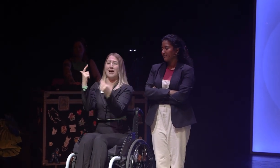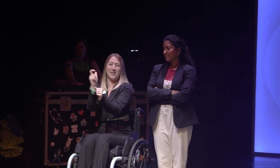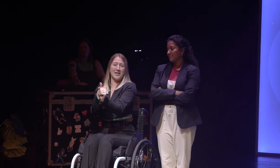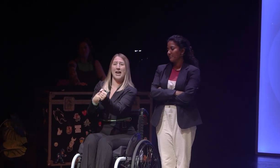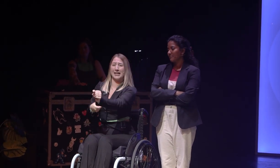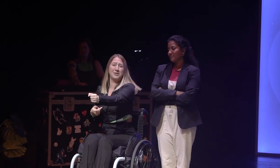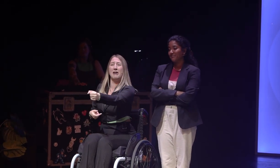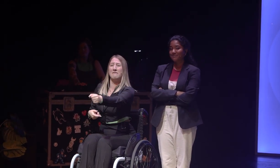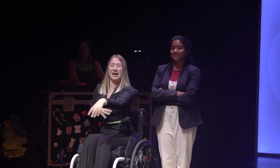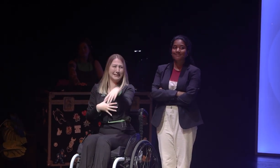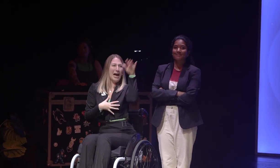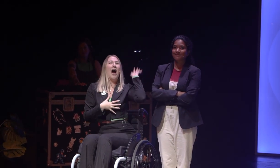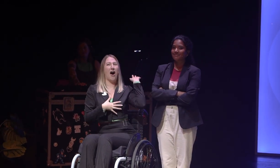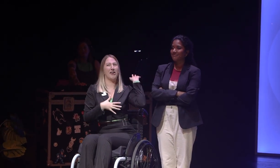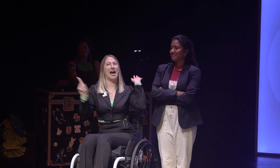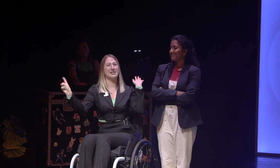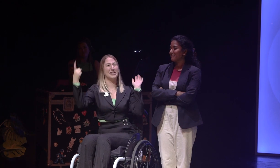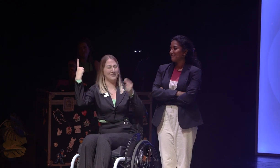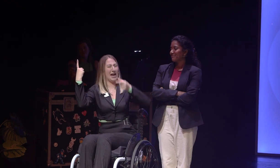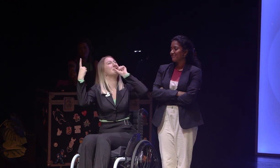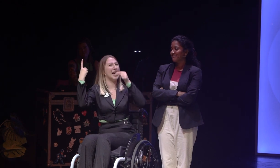spoon race'. 'Our Katy's first Jägerbomb'. I was like Mum! Just don't make